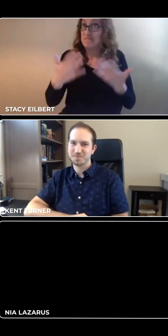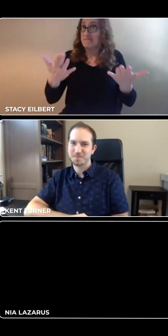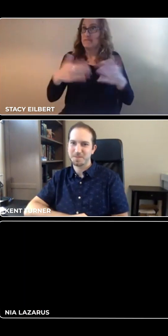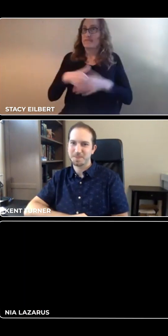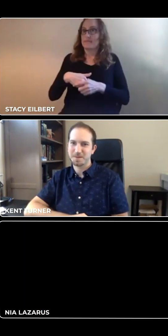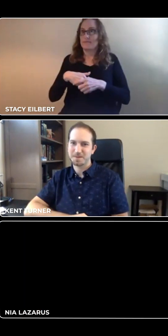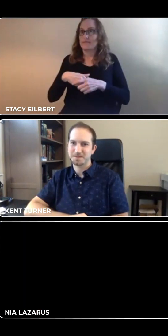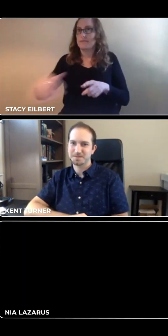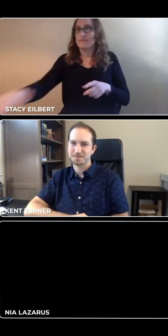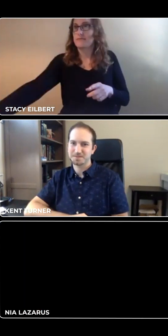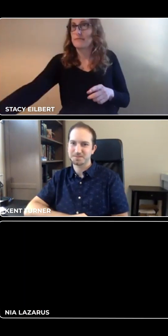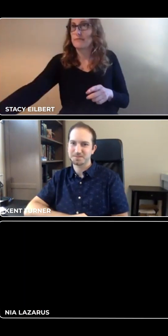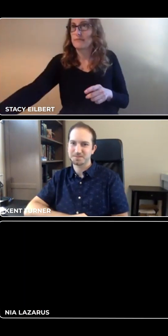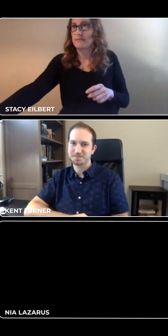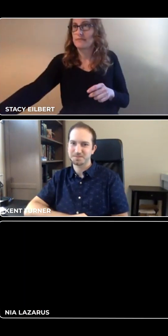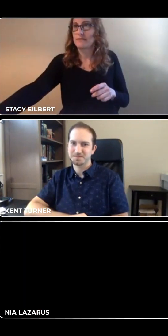I'm still freezing up. I've got poor quality.